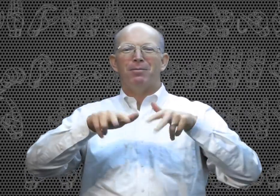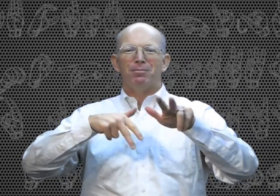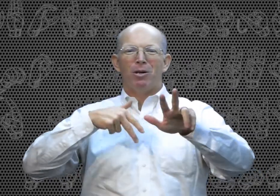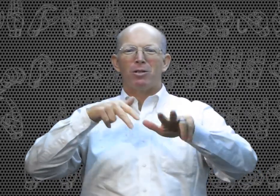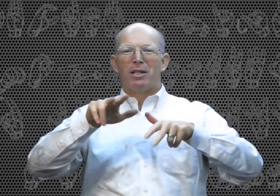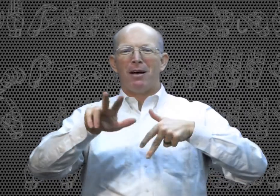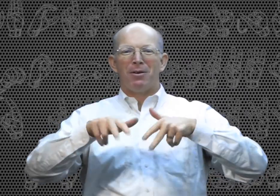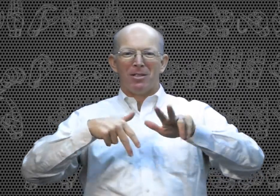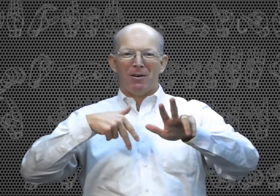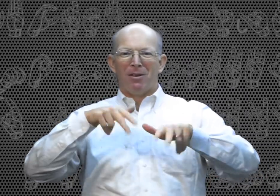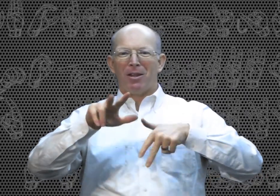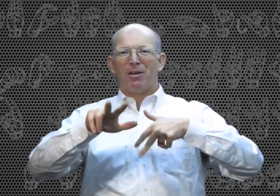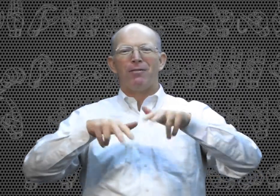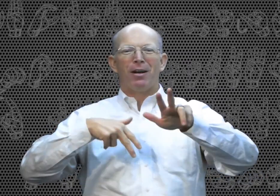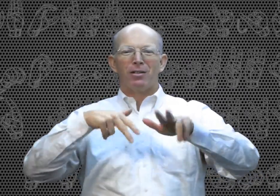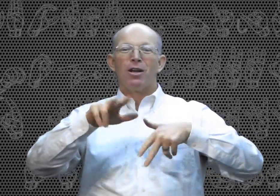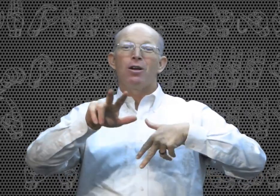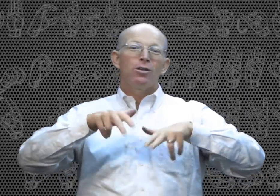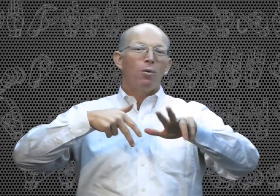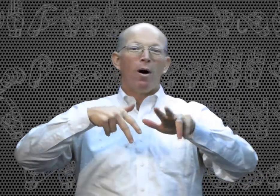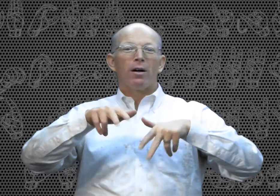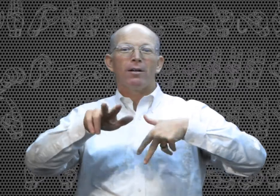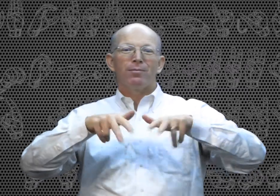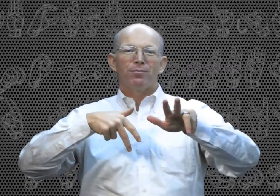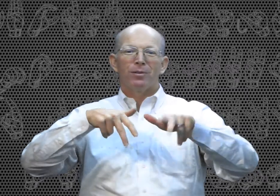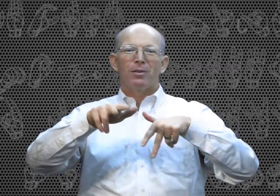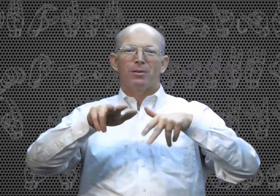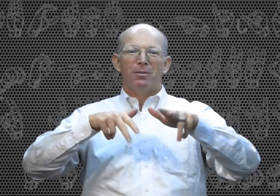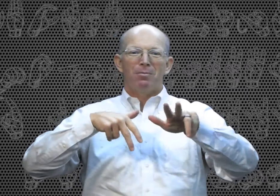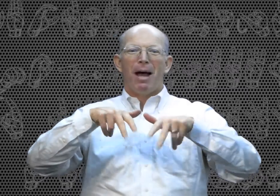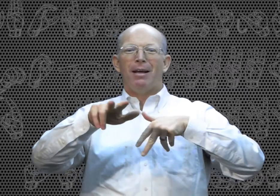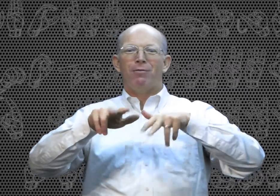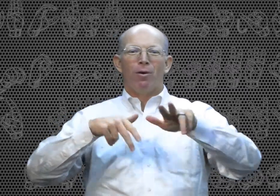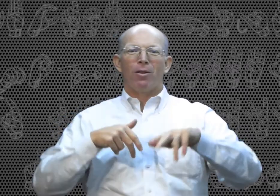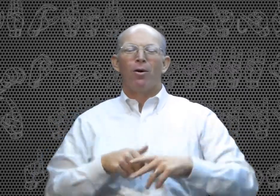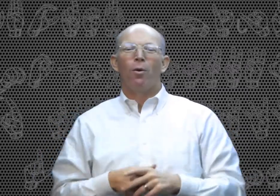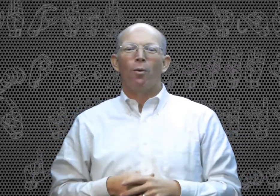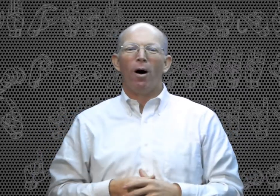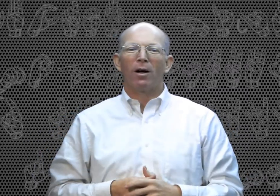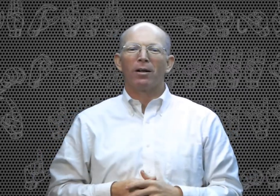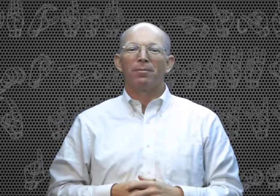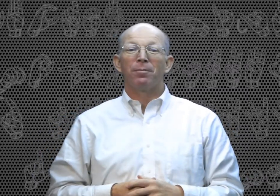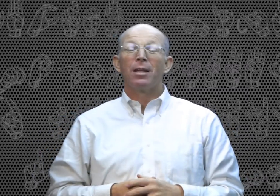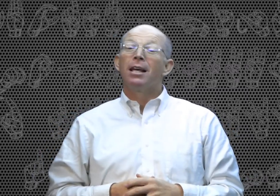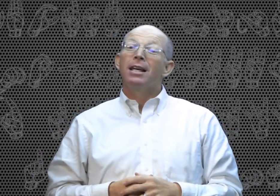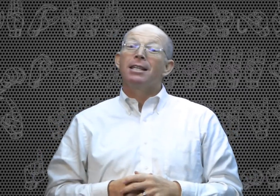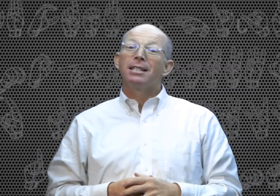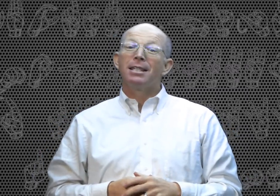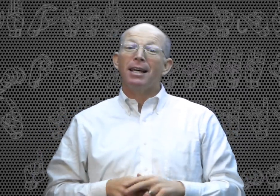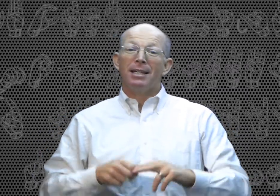But most of the time you will see it with the three fingers. To WALK. Back and forth. WALK.